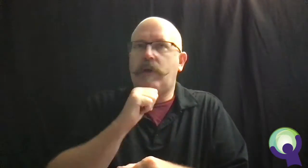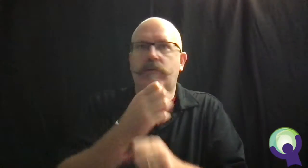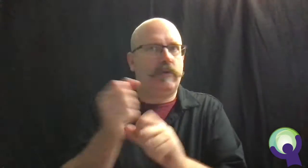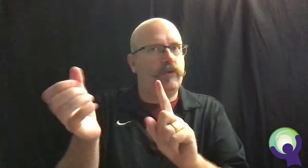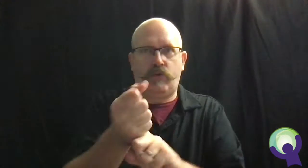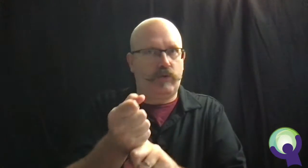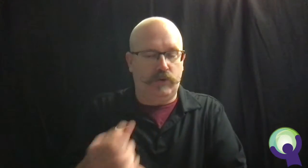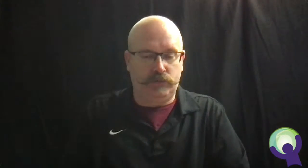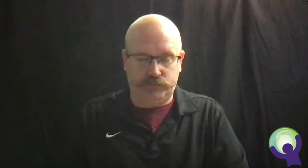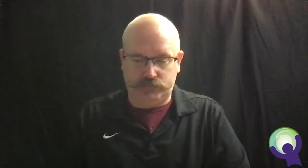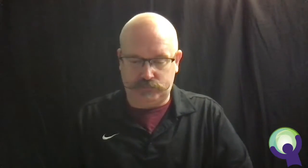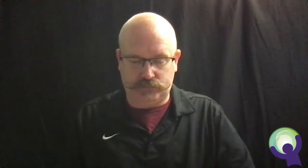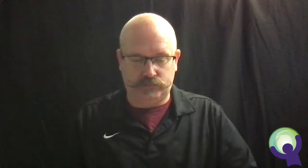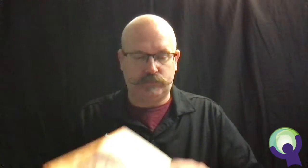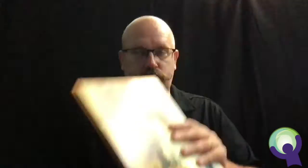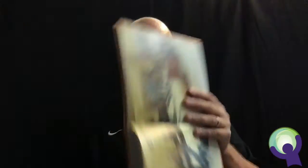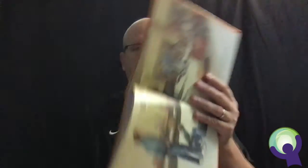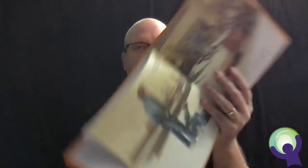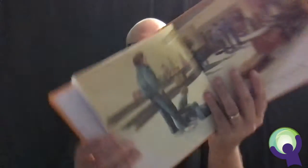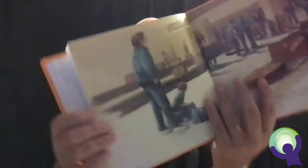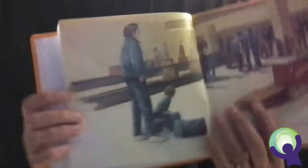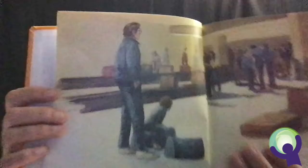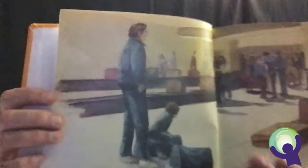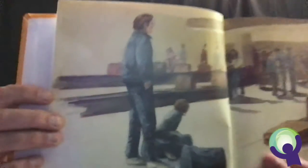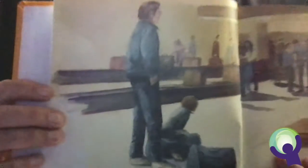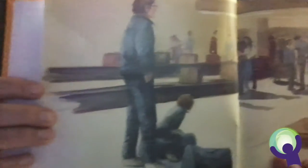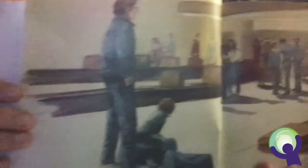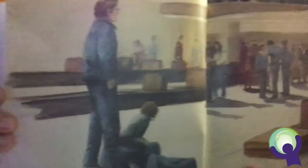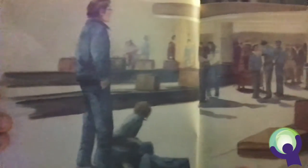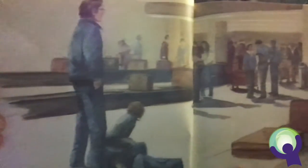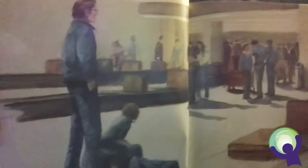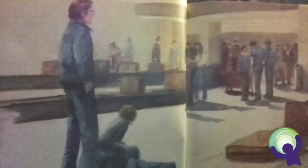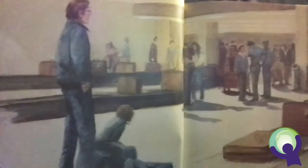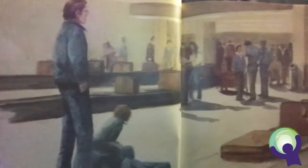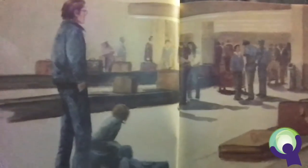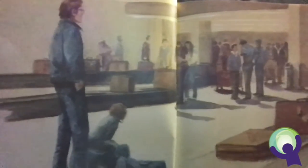We are careful not to get caught.